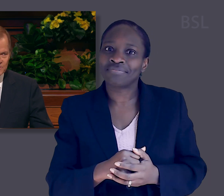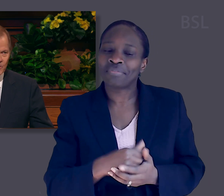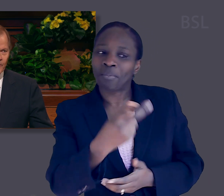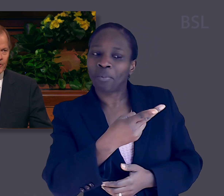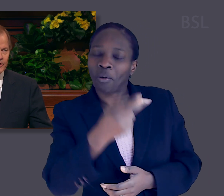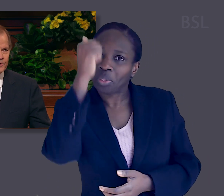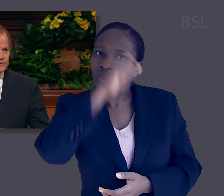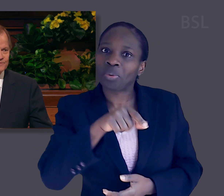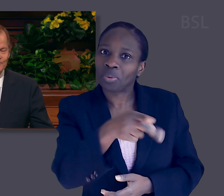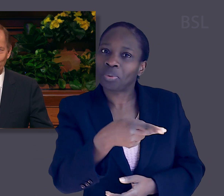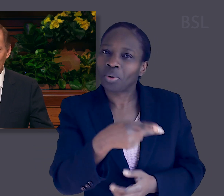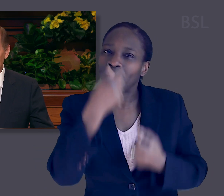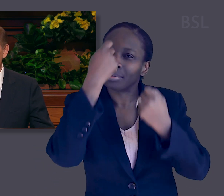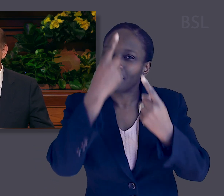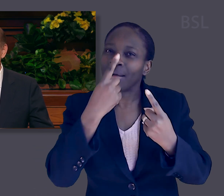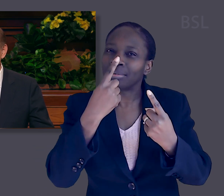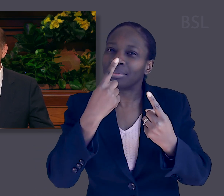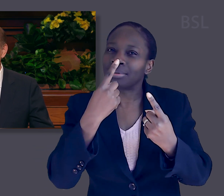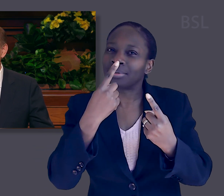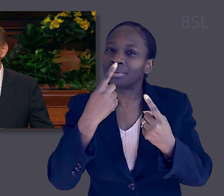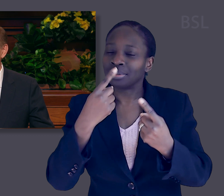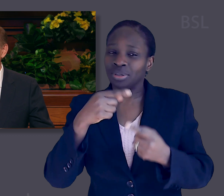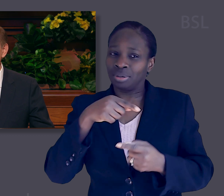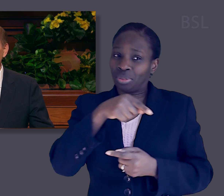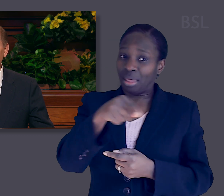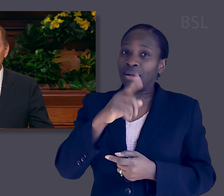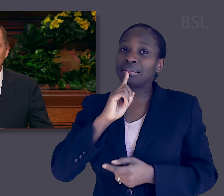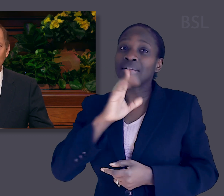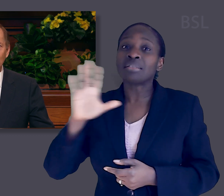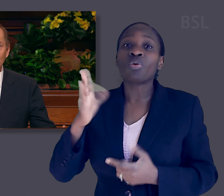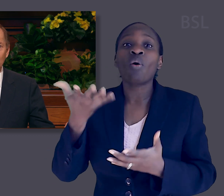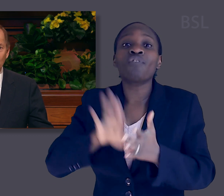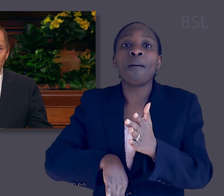Wise beyond their years, many of the truths these young girls understood